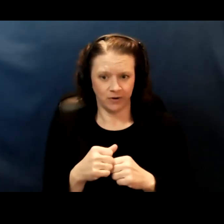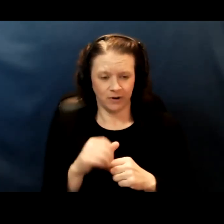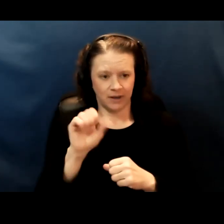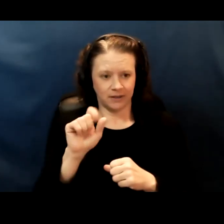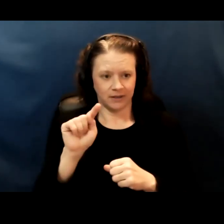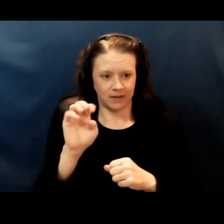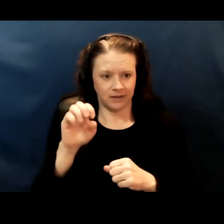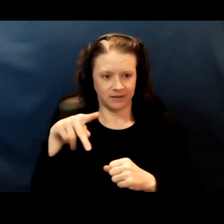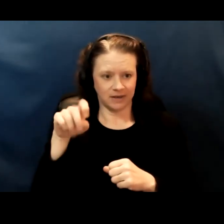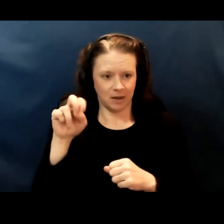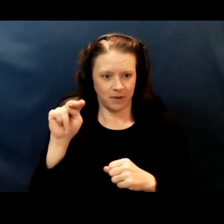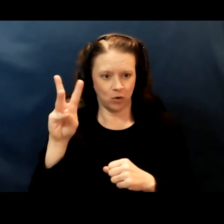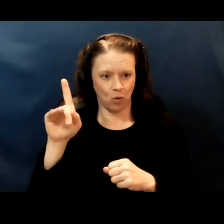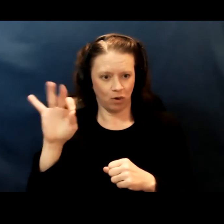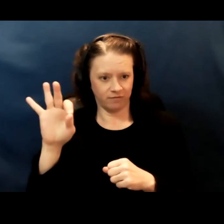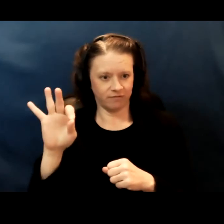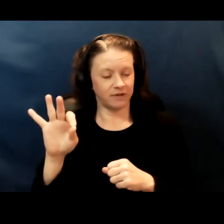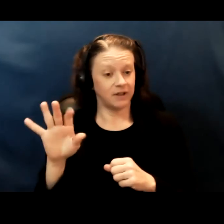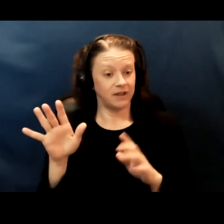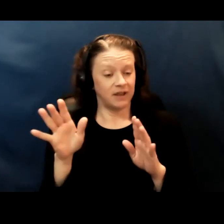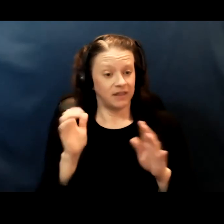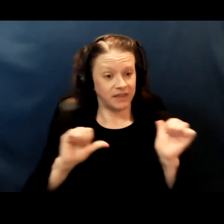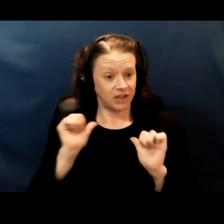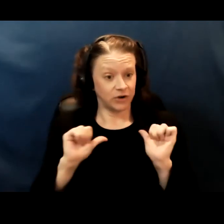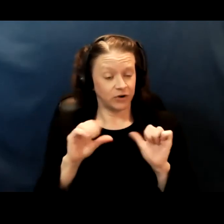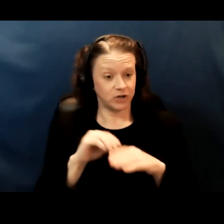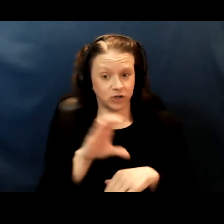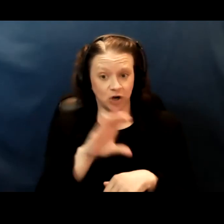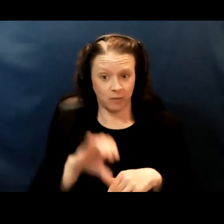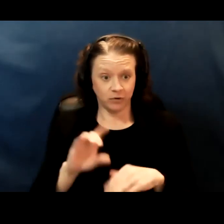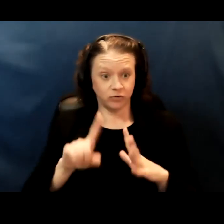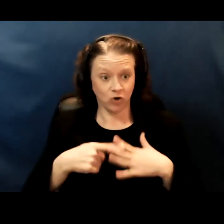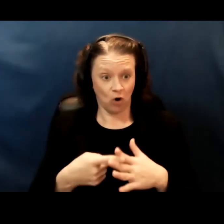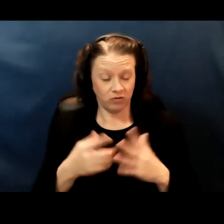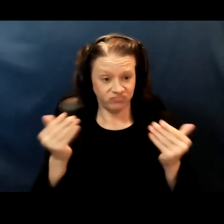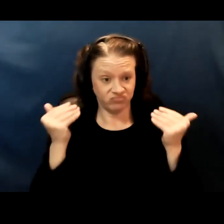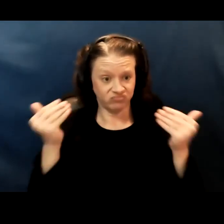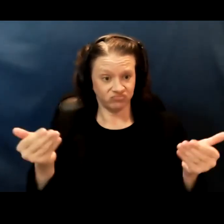started offering captions for some of their live performances. And